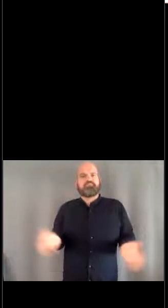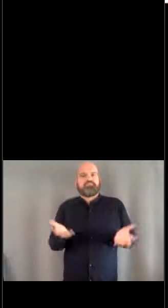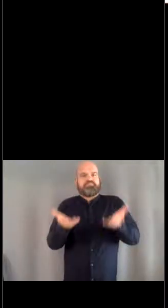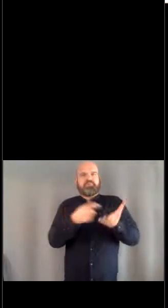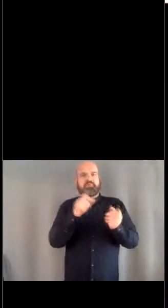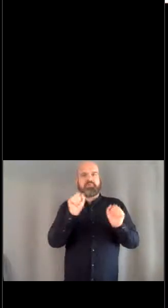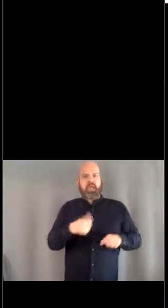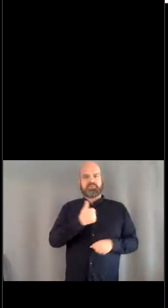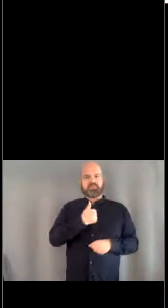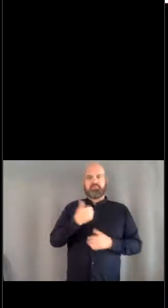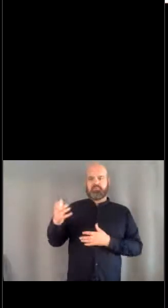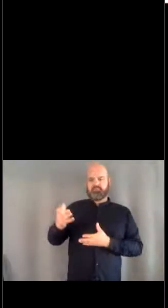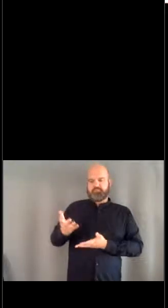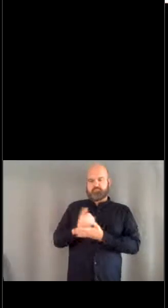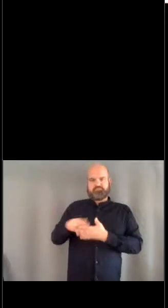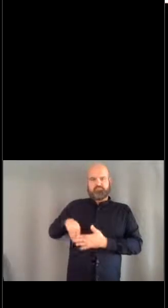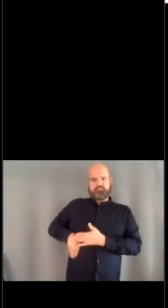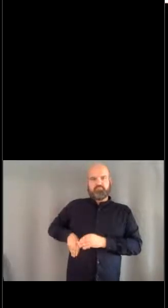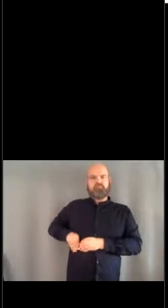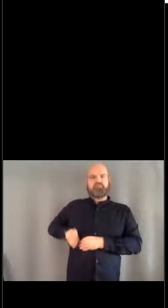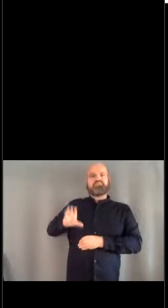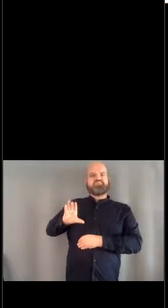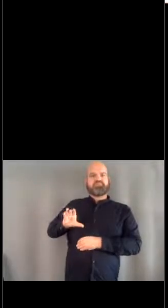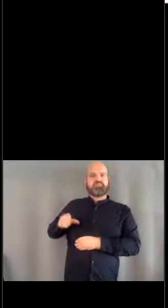And that should cover for all people with disabilities.